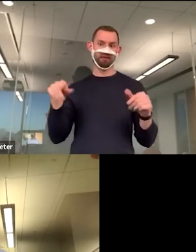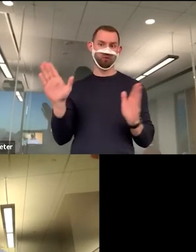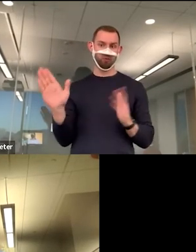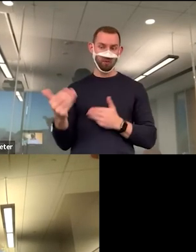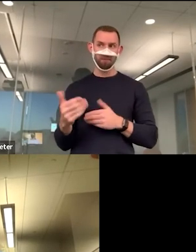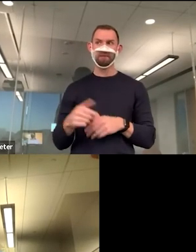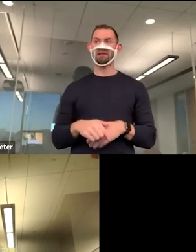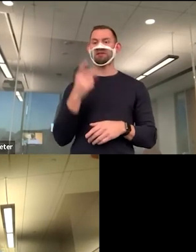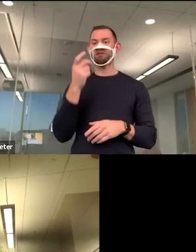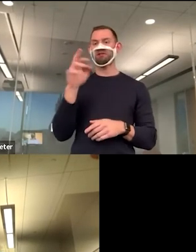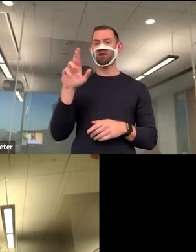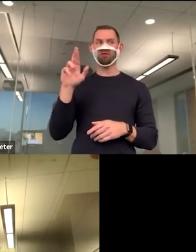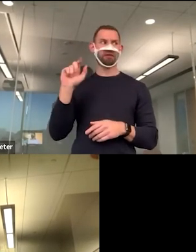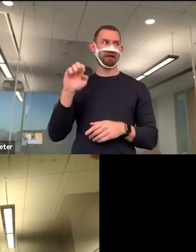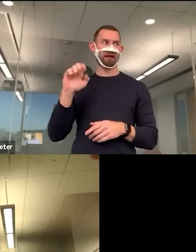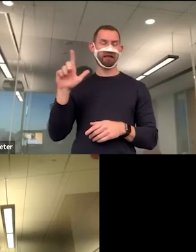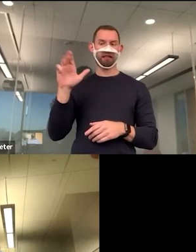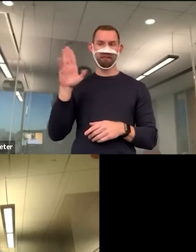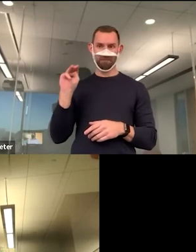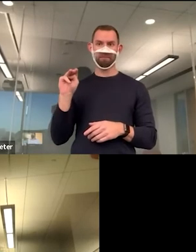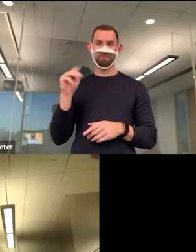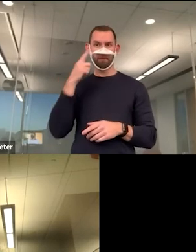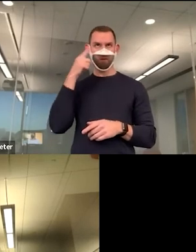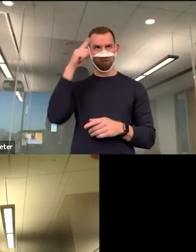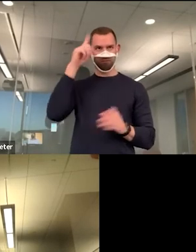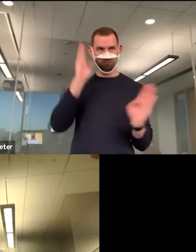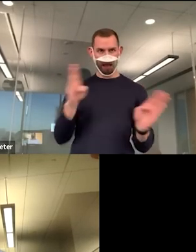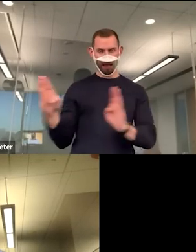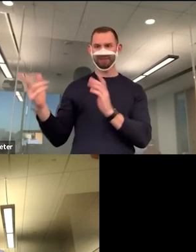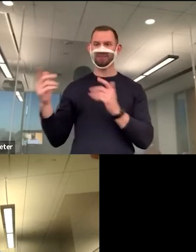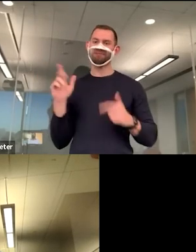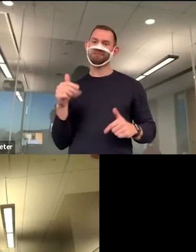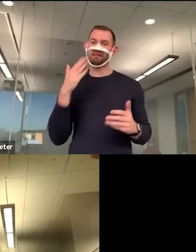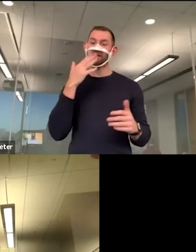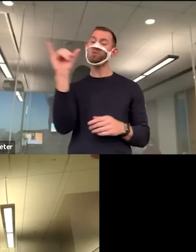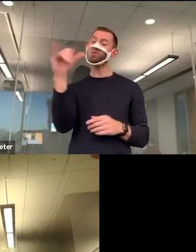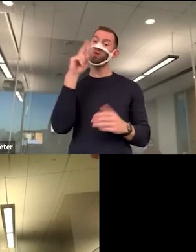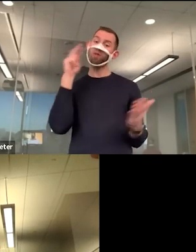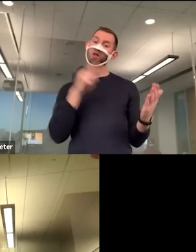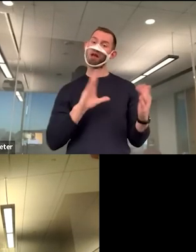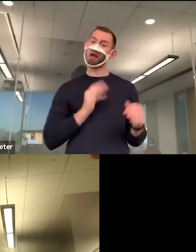event I thank everyone for coming and please also check out our social media we are constantly